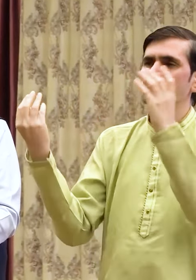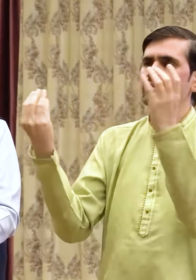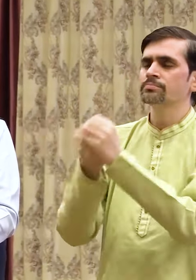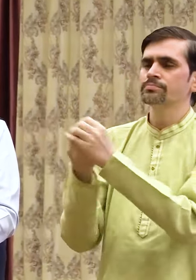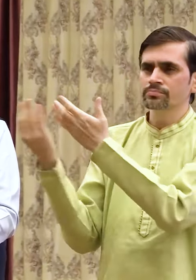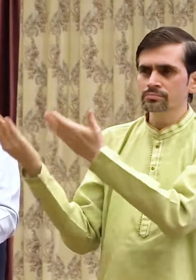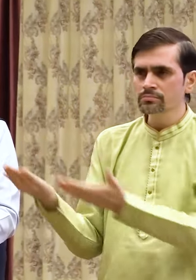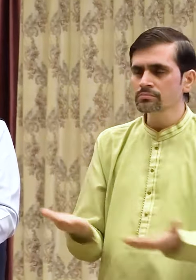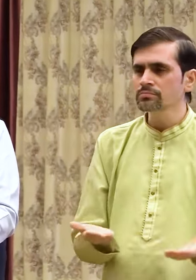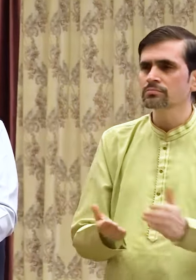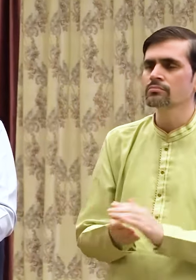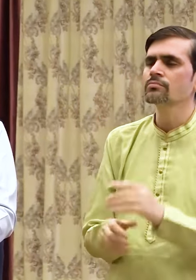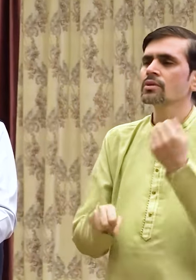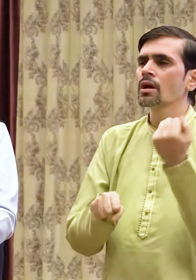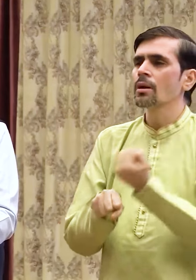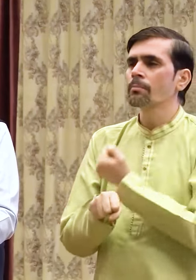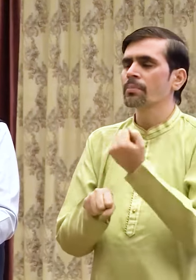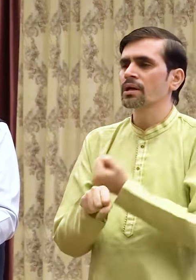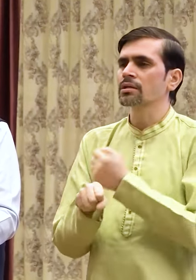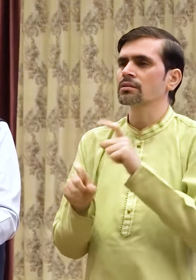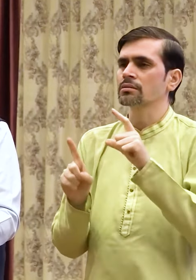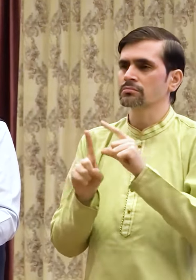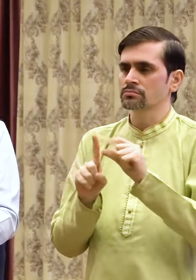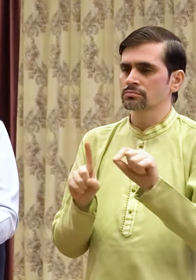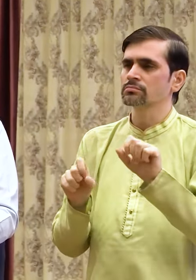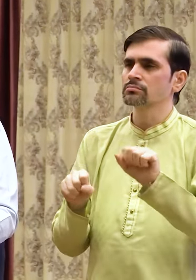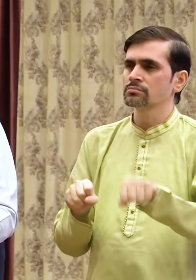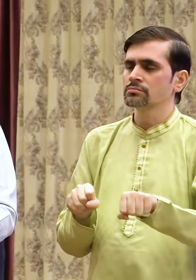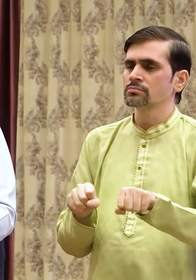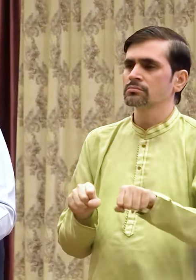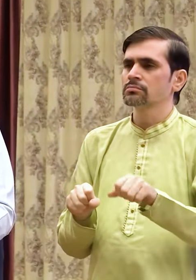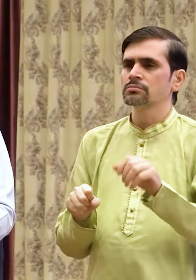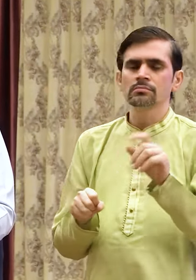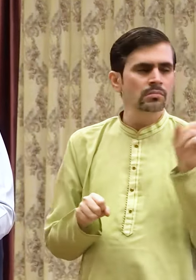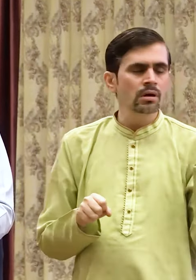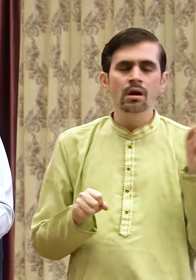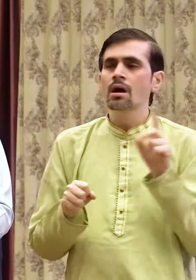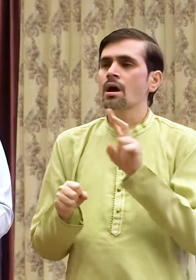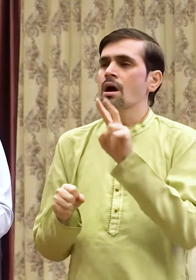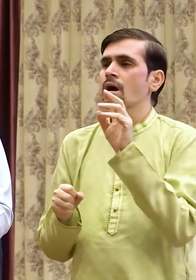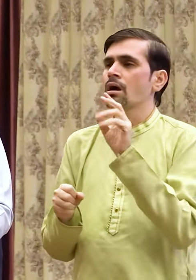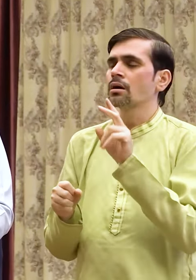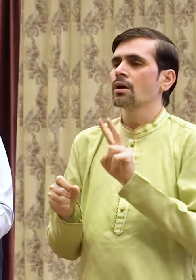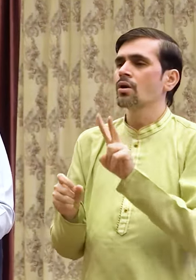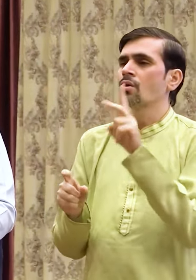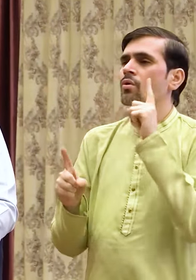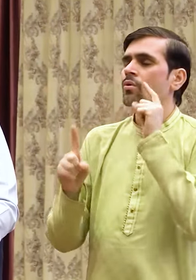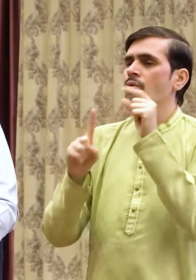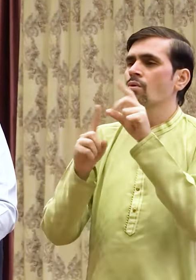We should take initiatives. I appeal to district magistrate and NIT chairman